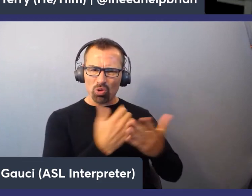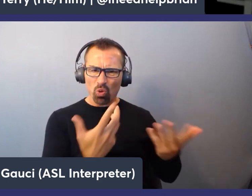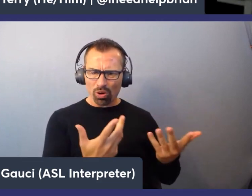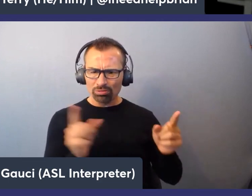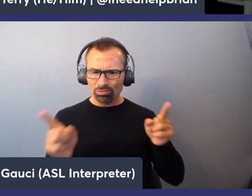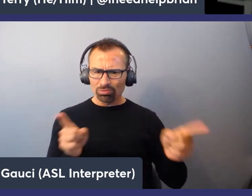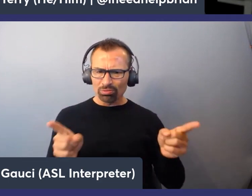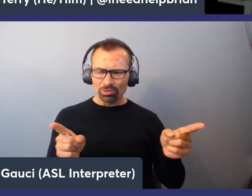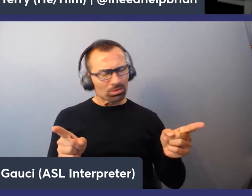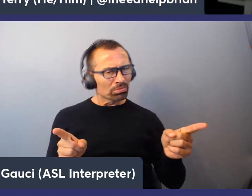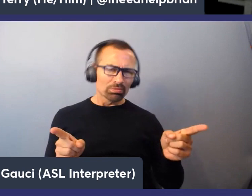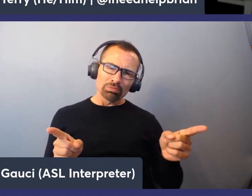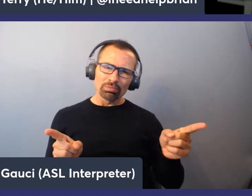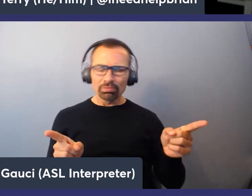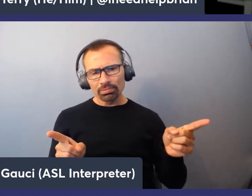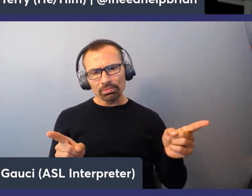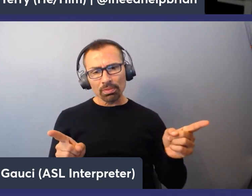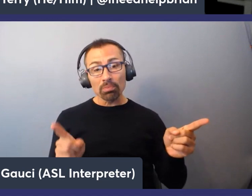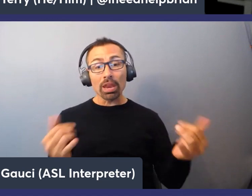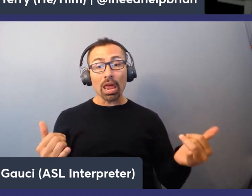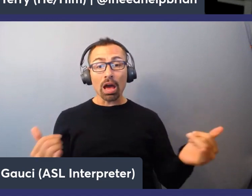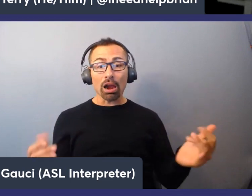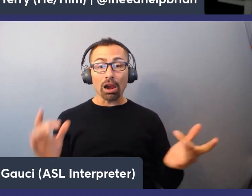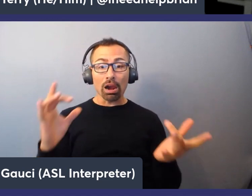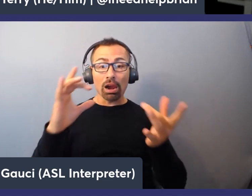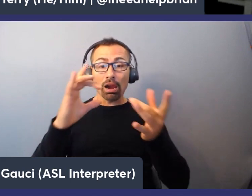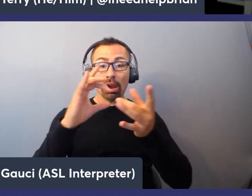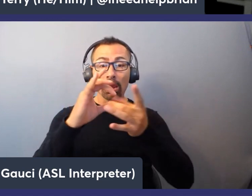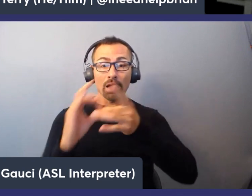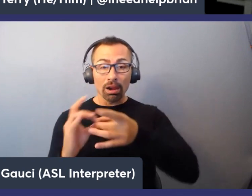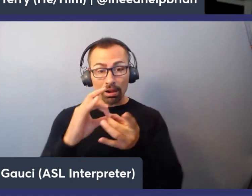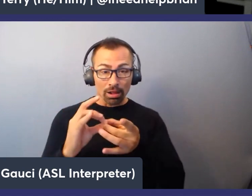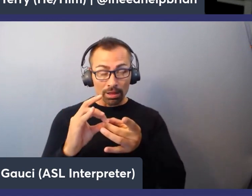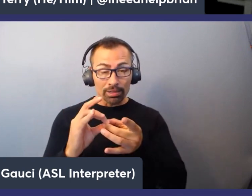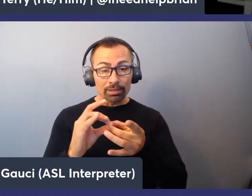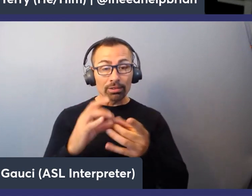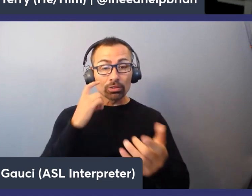well, if you think about it now, because we have all of those different items connected together,